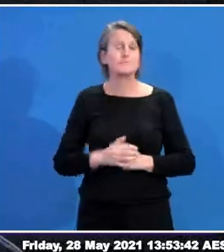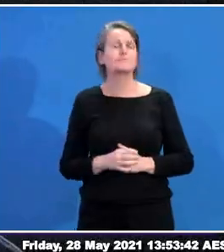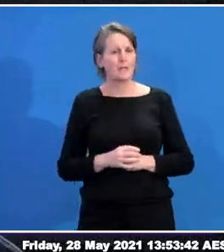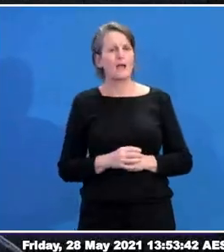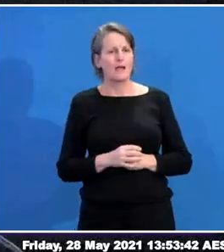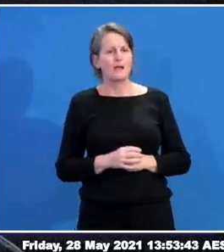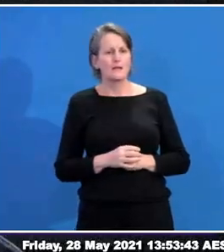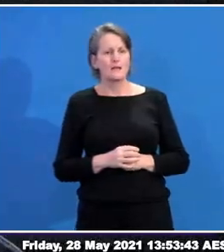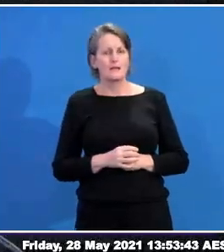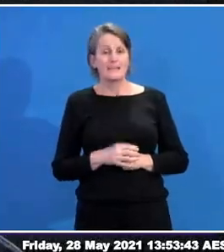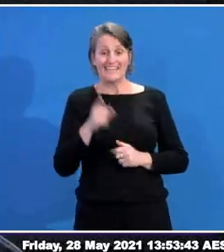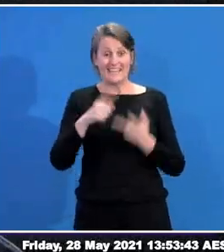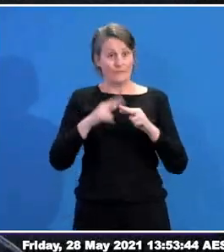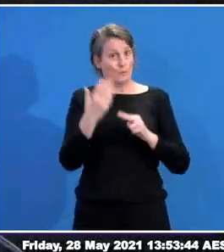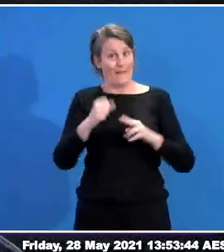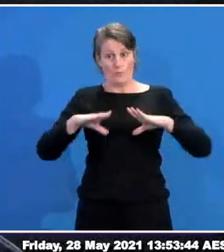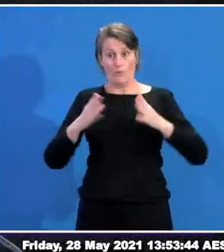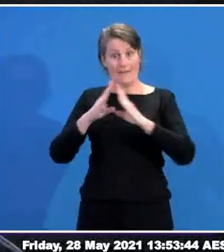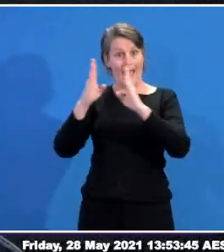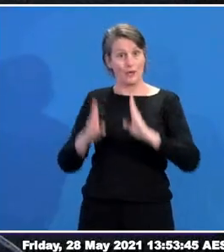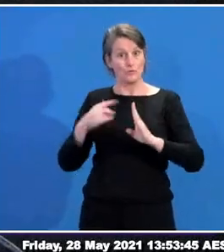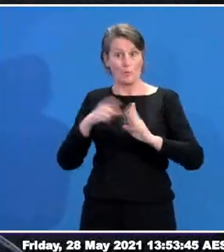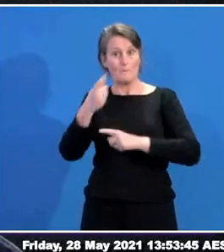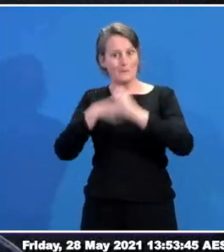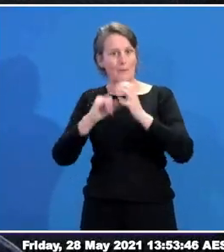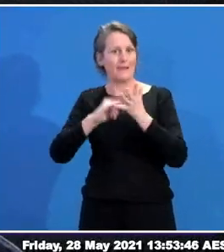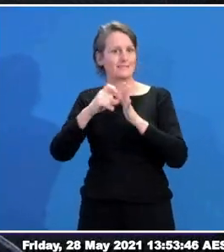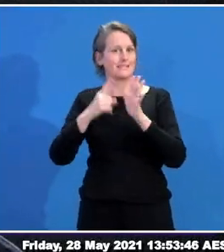becomes registered, but there is a lot of private equity going into the SDA